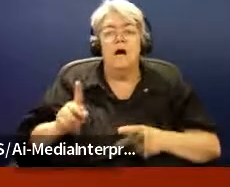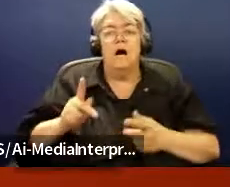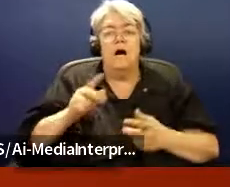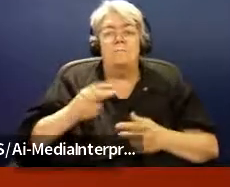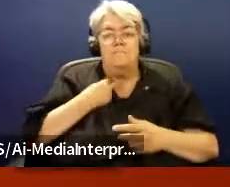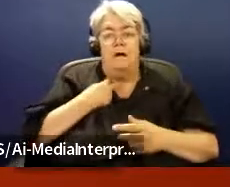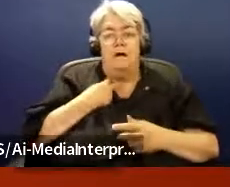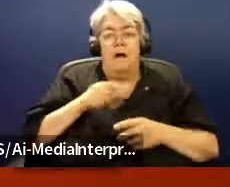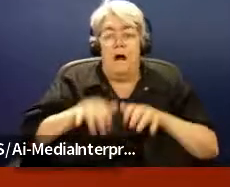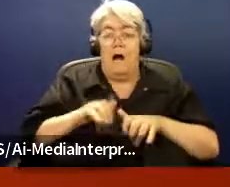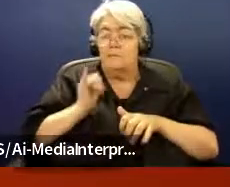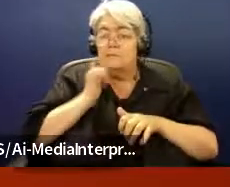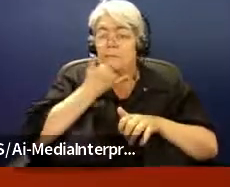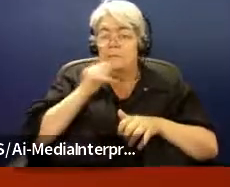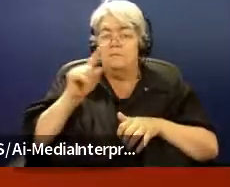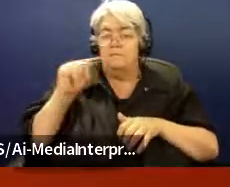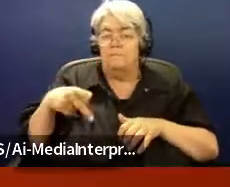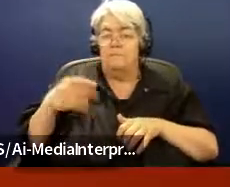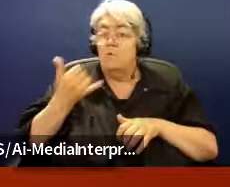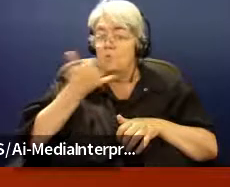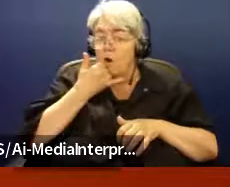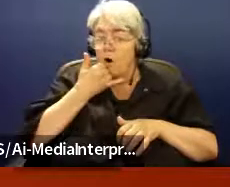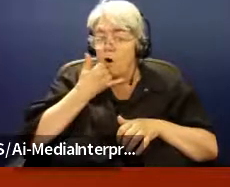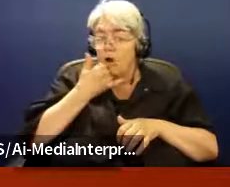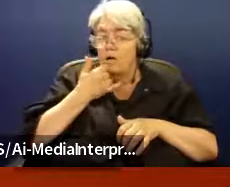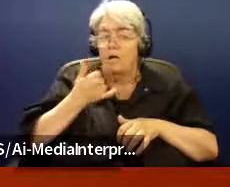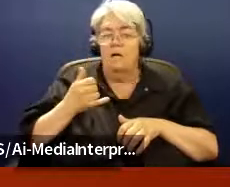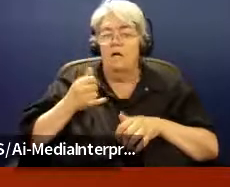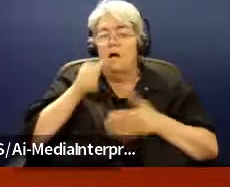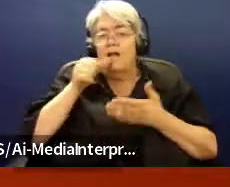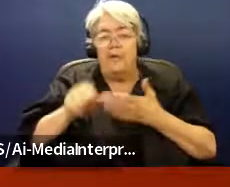if an error appears that there is a way to validate that error